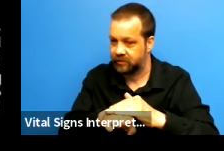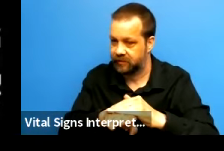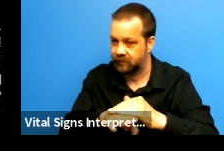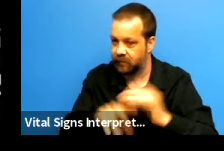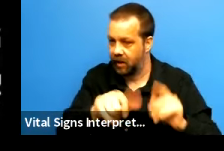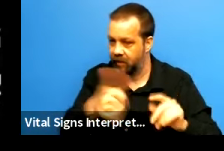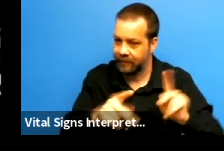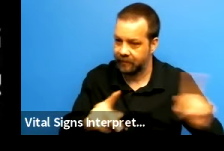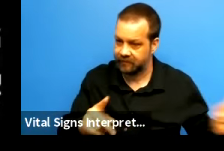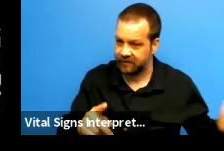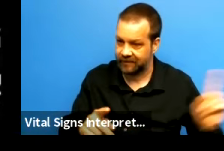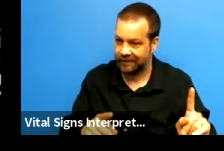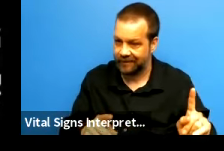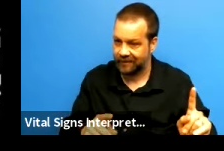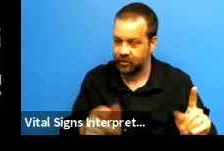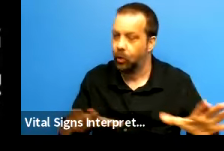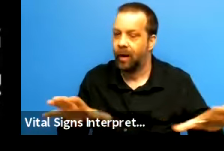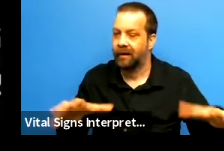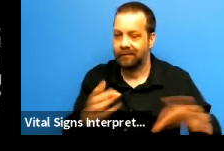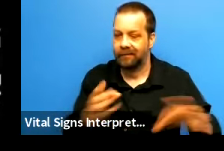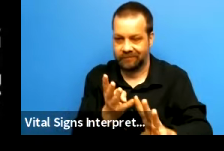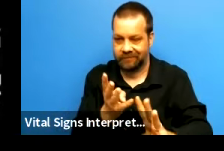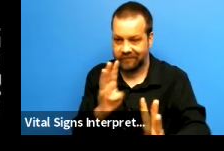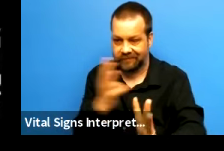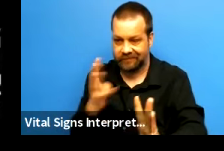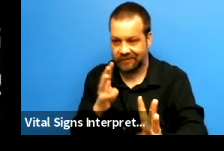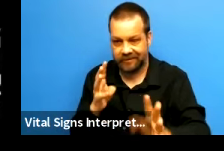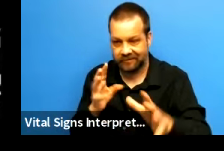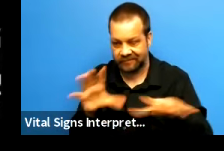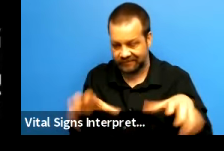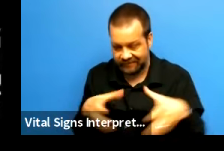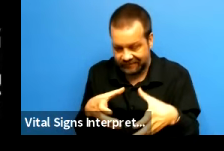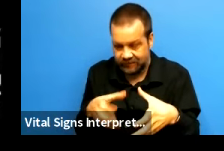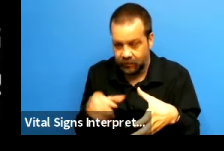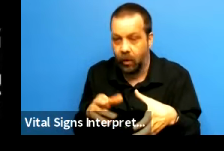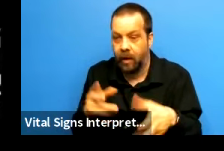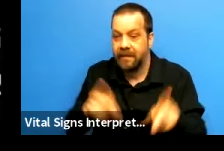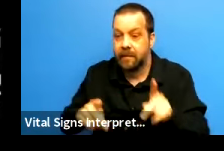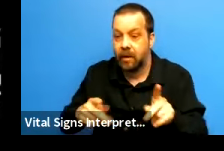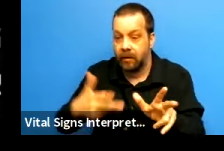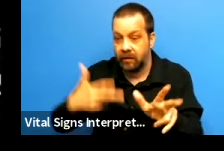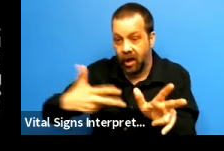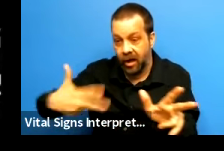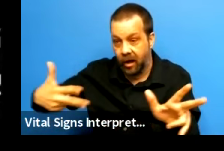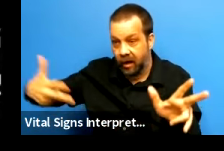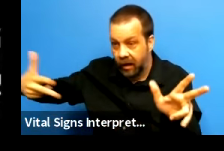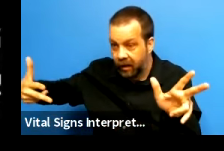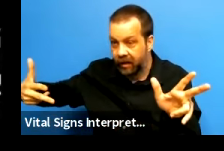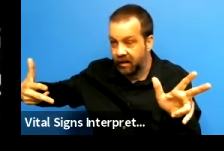You don't want a pile up of cars or individuals